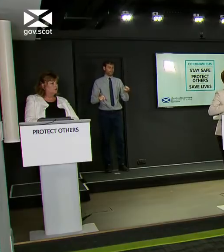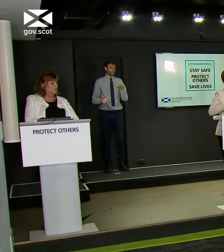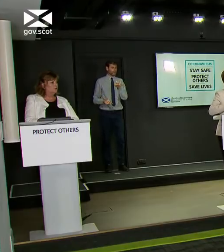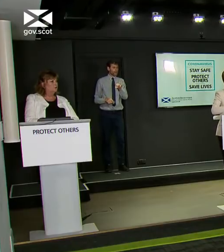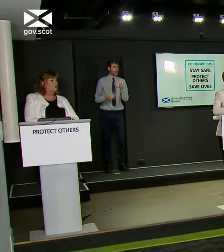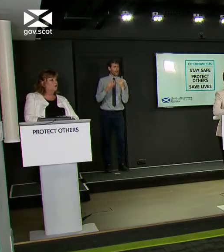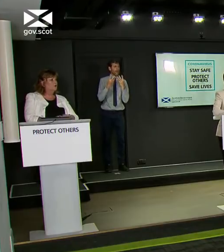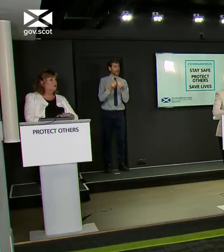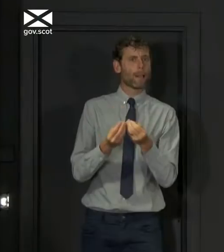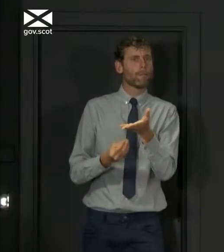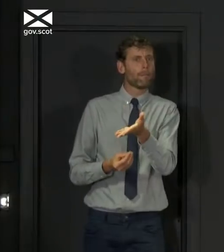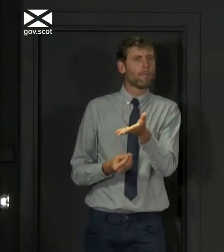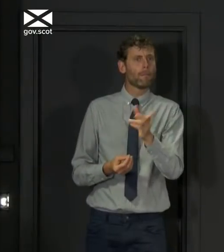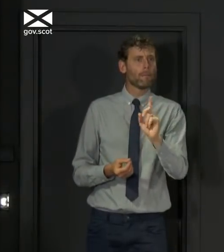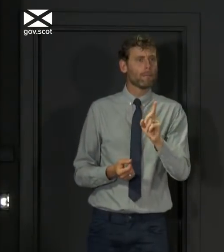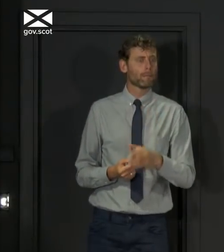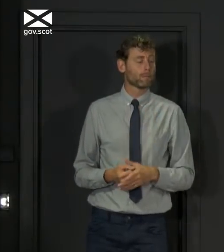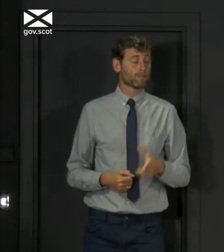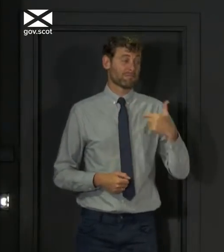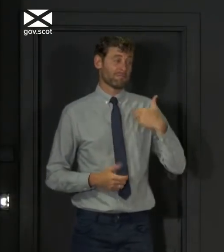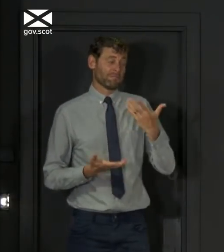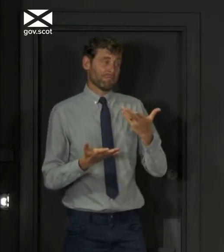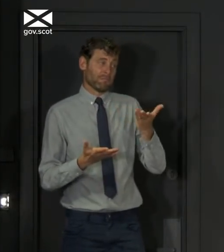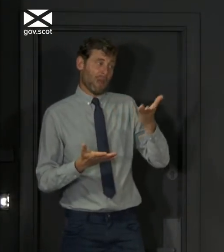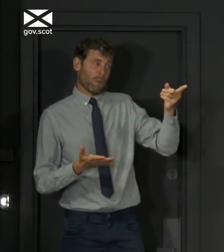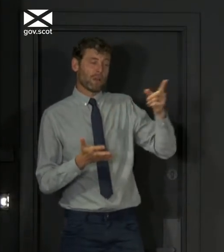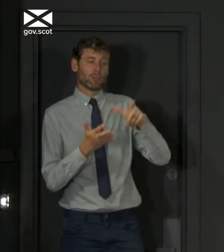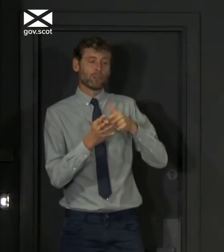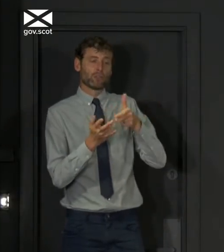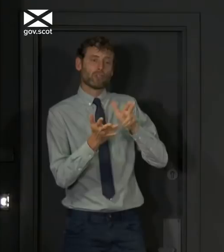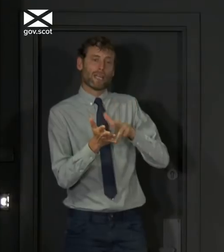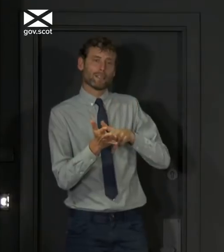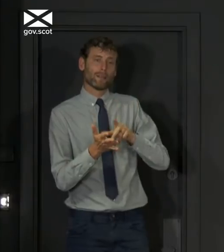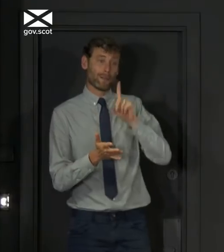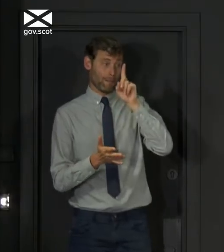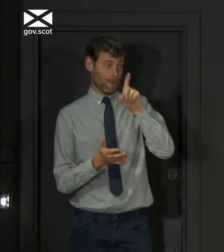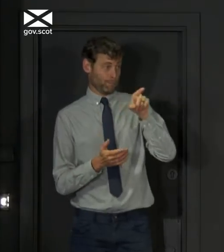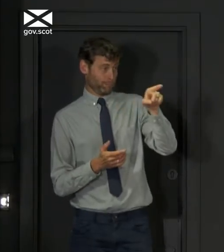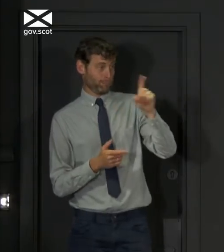Look, on the - I'll hand over to Jason in a second actually. On the latter part of that